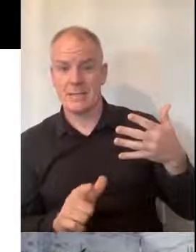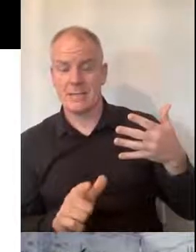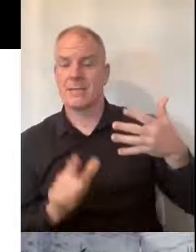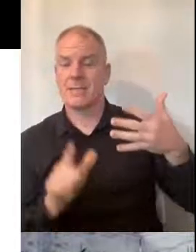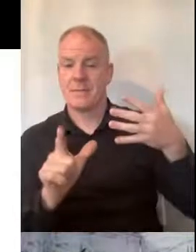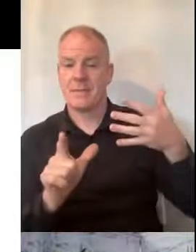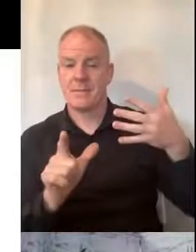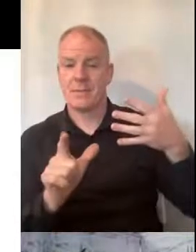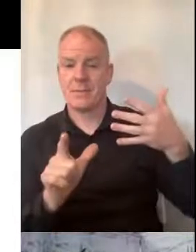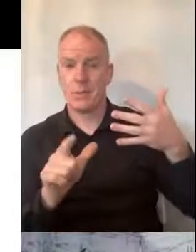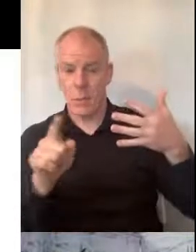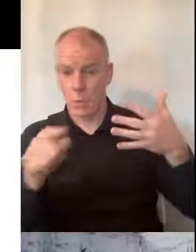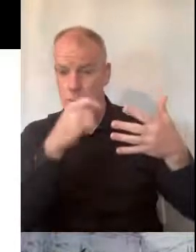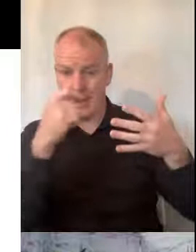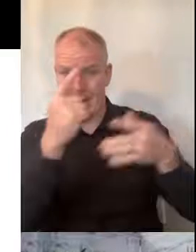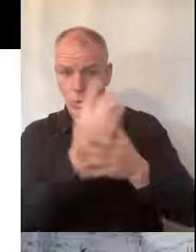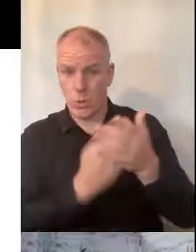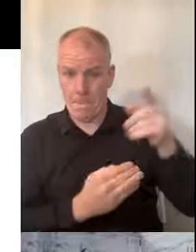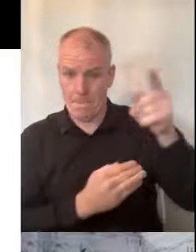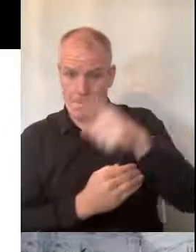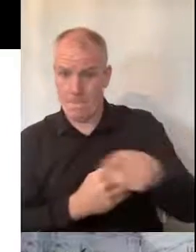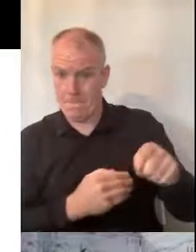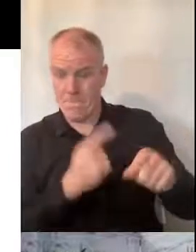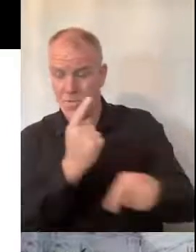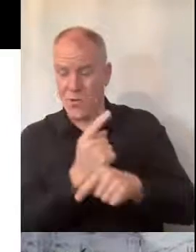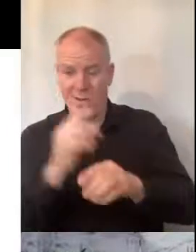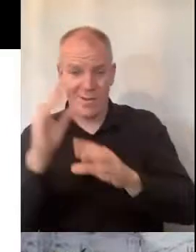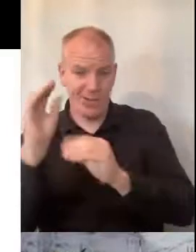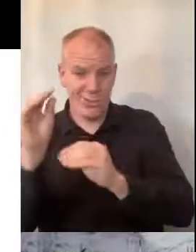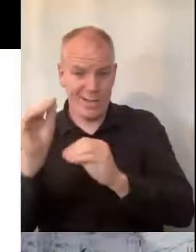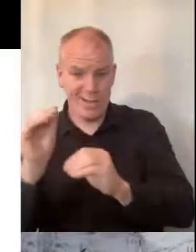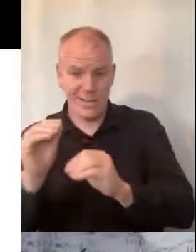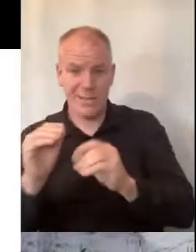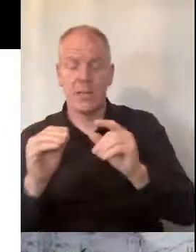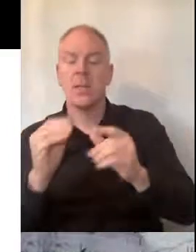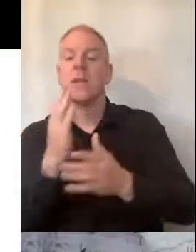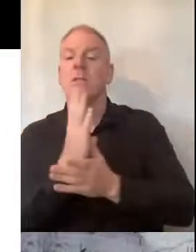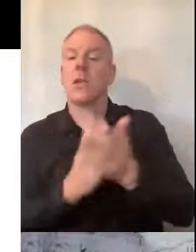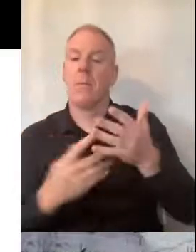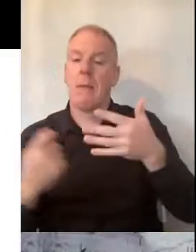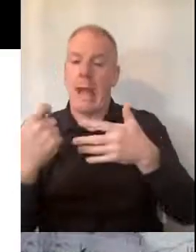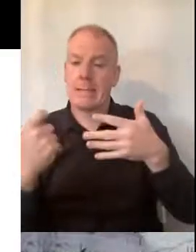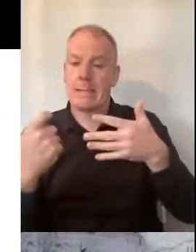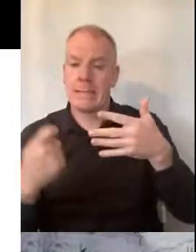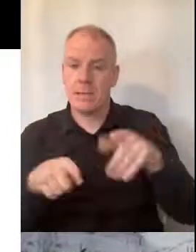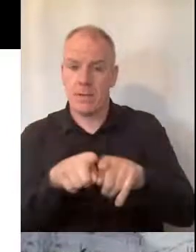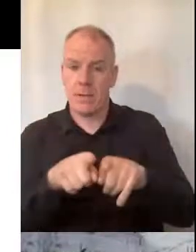of these in the chest and hopefully some of these will be added to so and